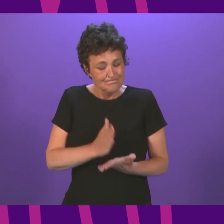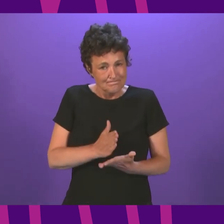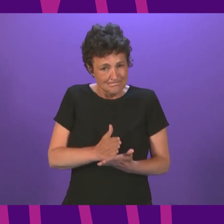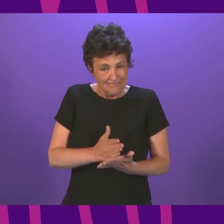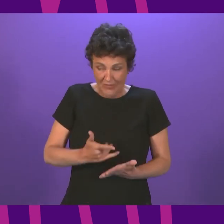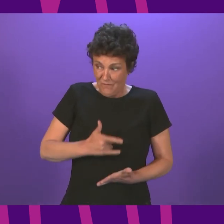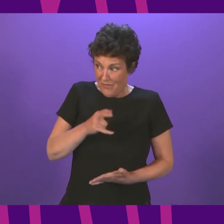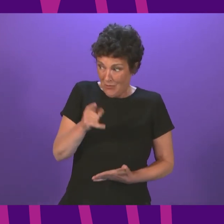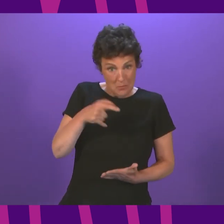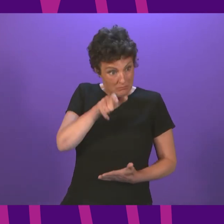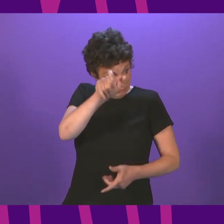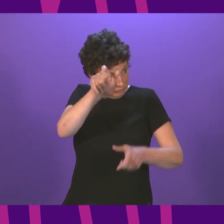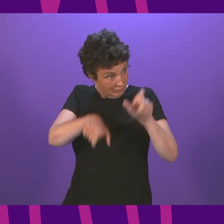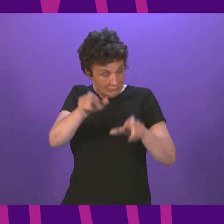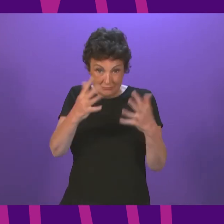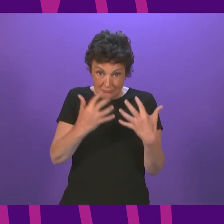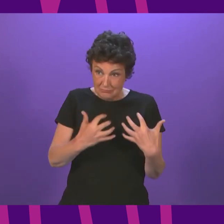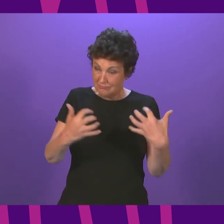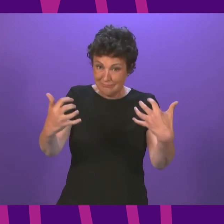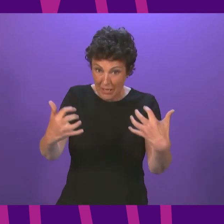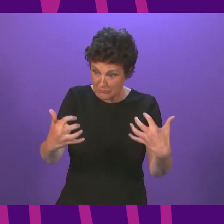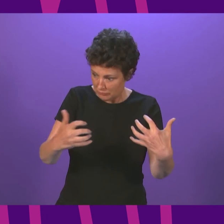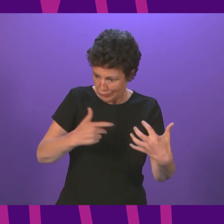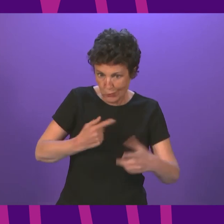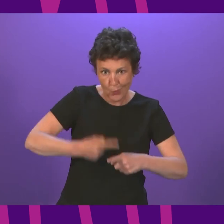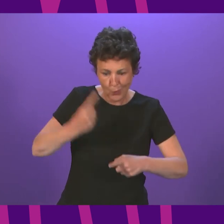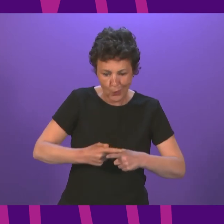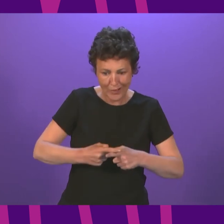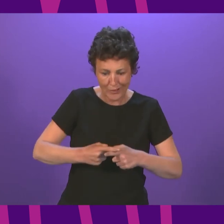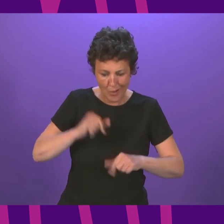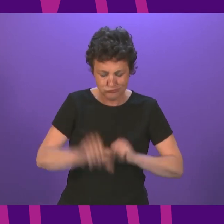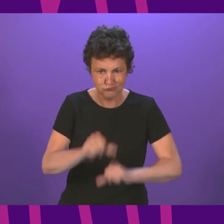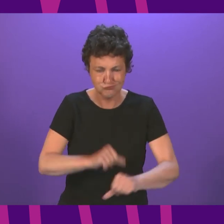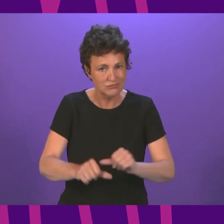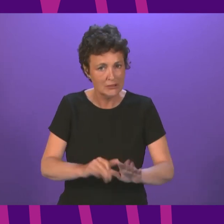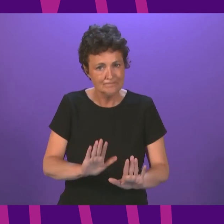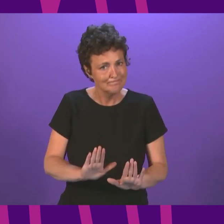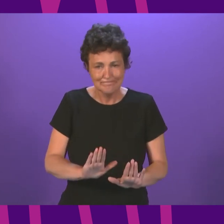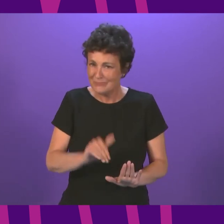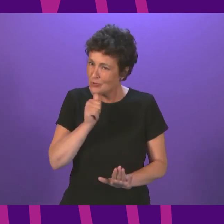inclusion in the bill. In addition, the Scottish Greens have long called for self-isolation payments to be made